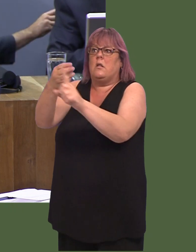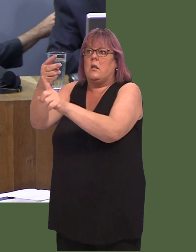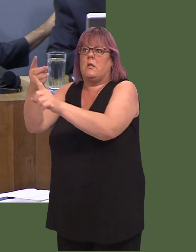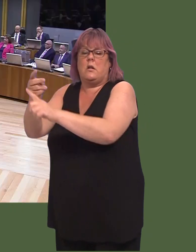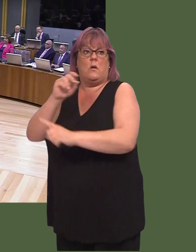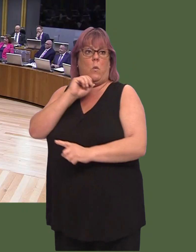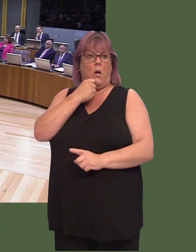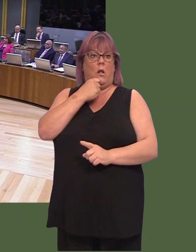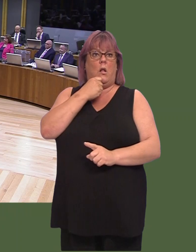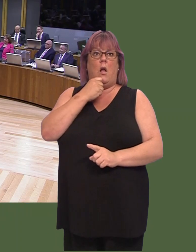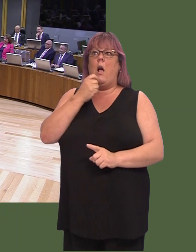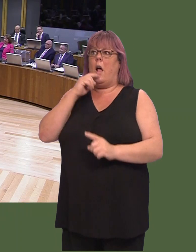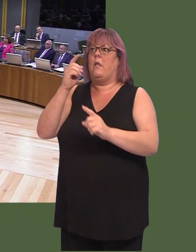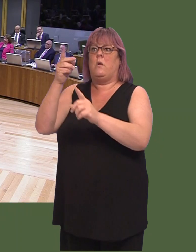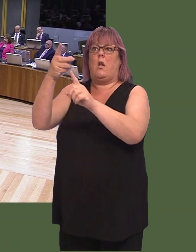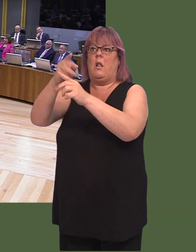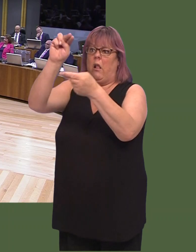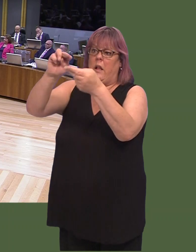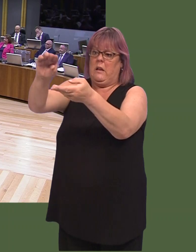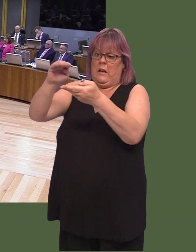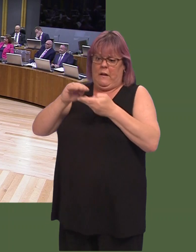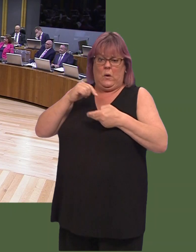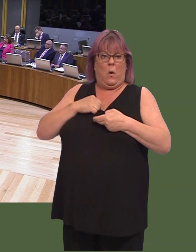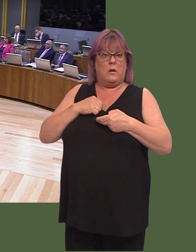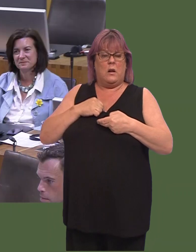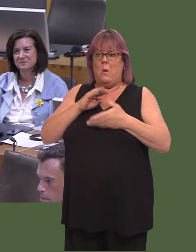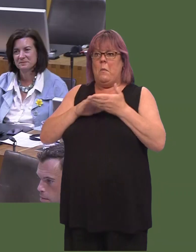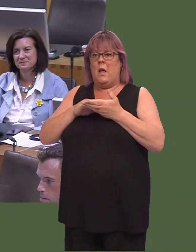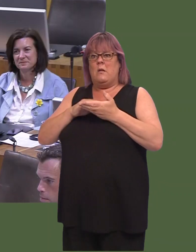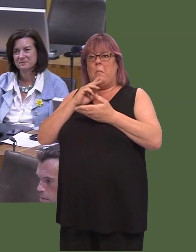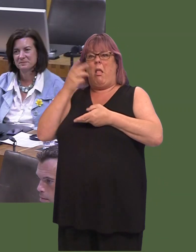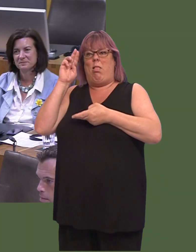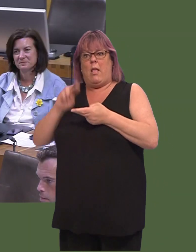make cuts in other devolved areas, and they'll pass those cuts on to us and shave that figure